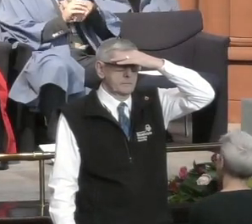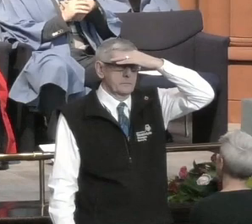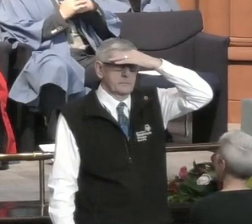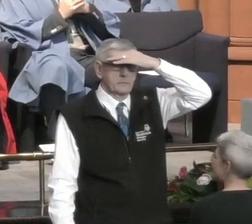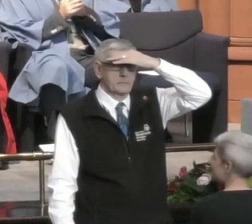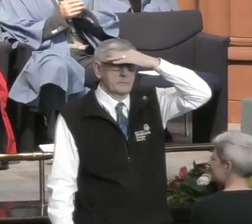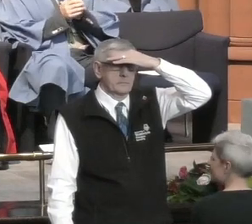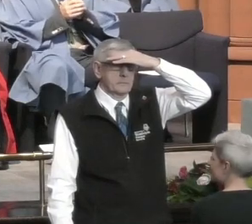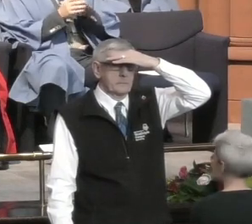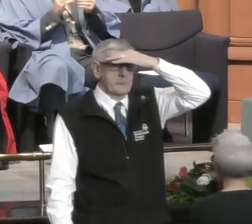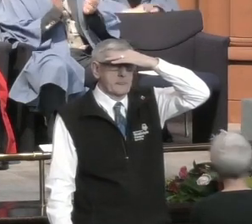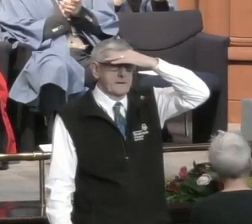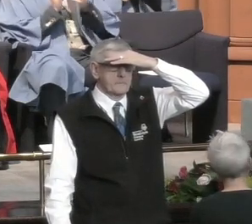Celine Williams.